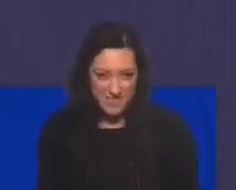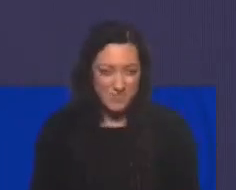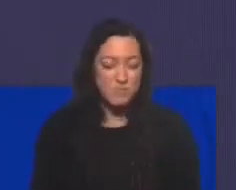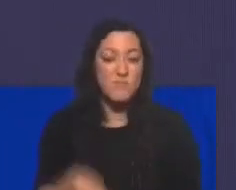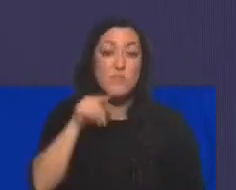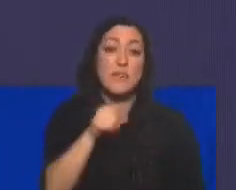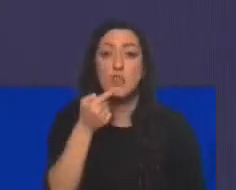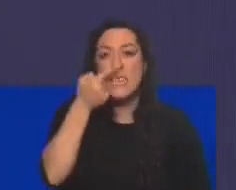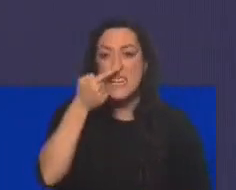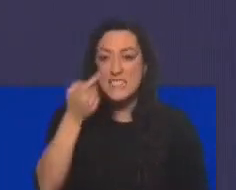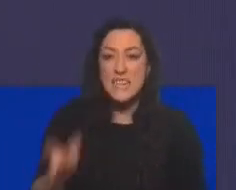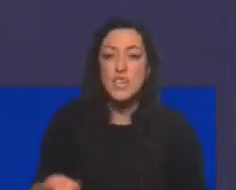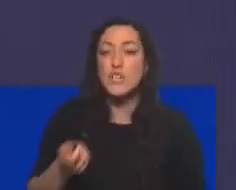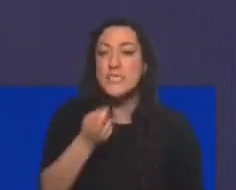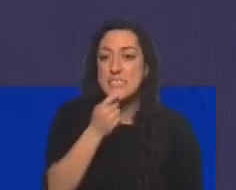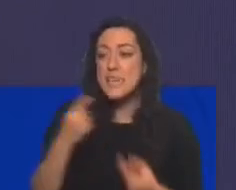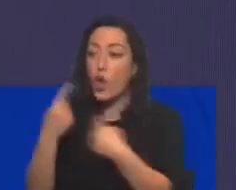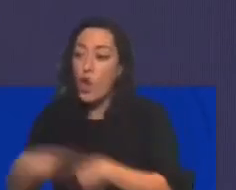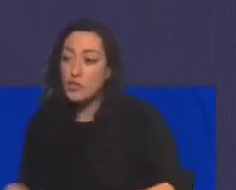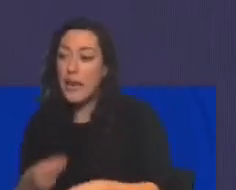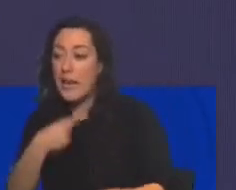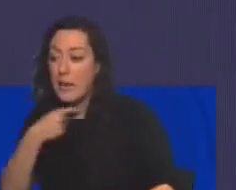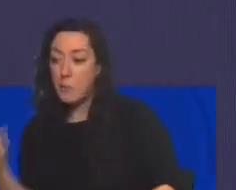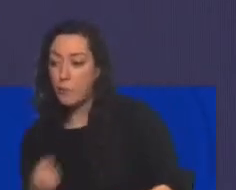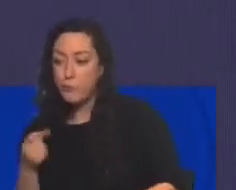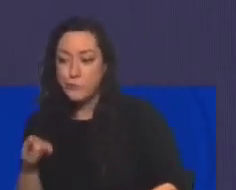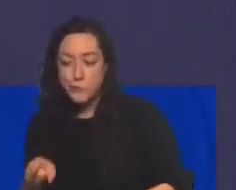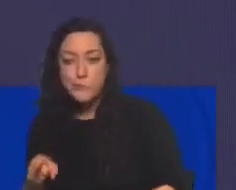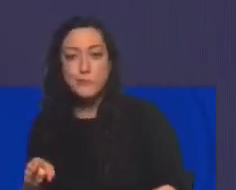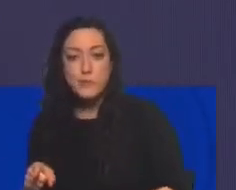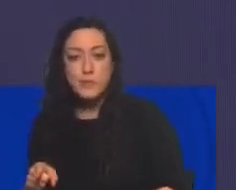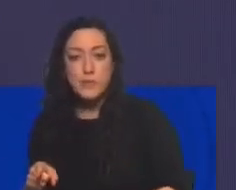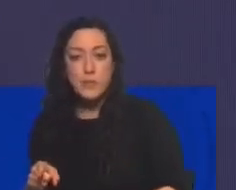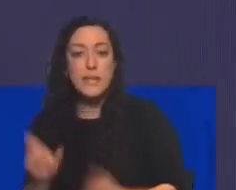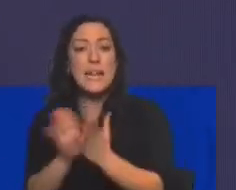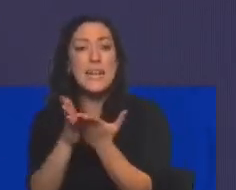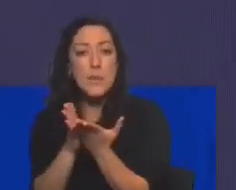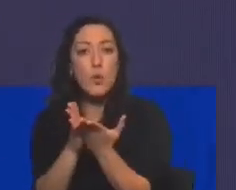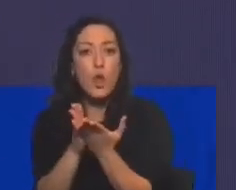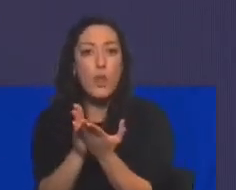a mirror of the demand for goods, all the macroeconomics books that say that the